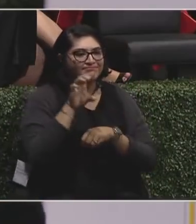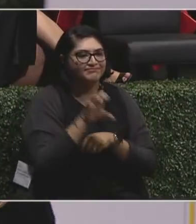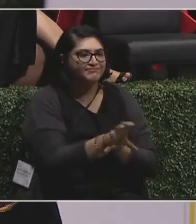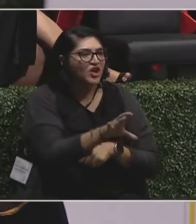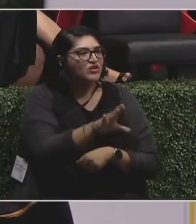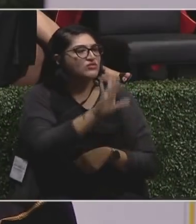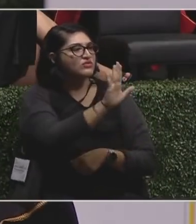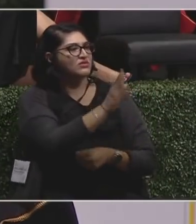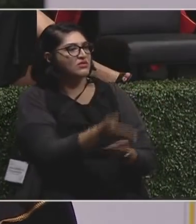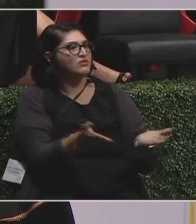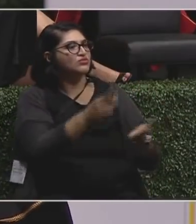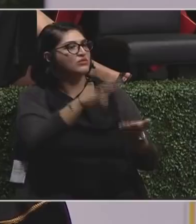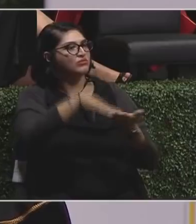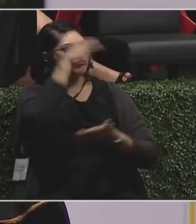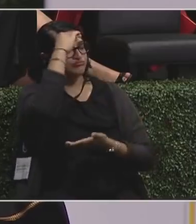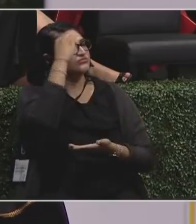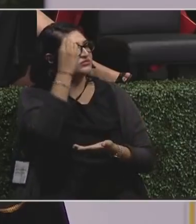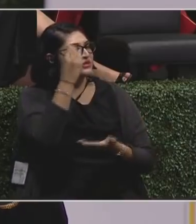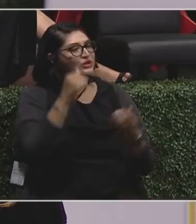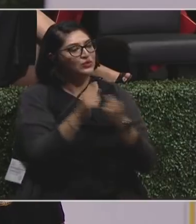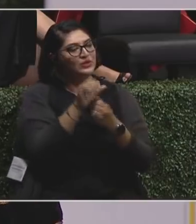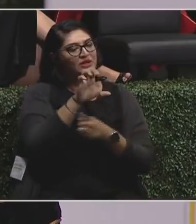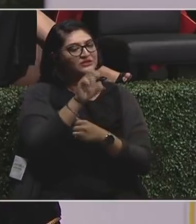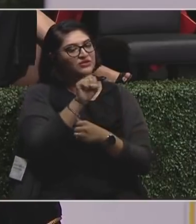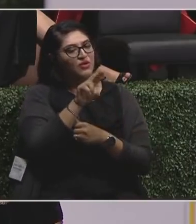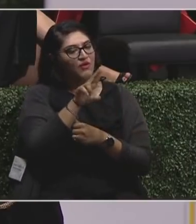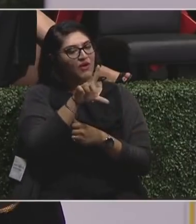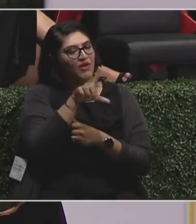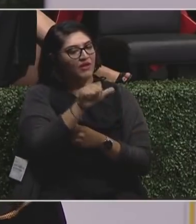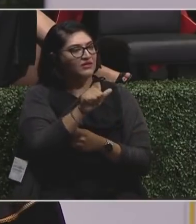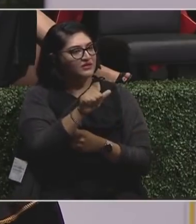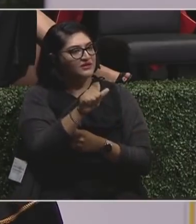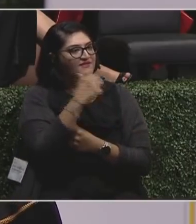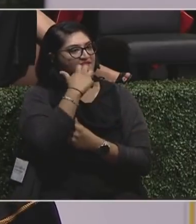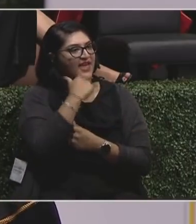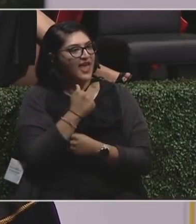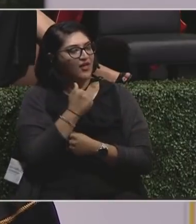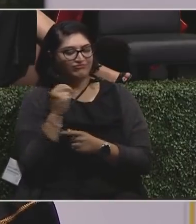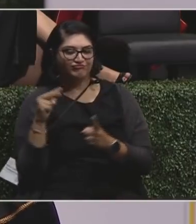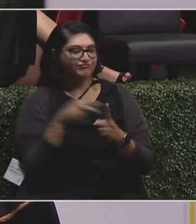GRADUATES, YOU ARE HEADED TO COMMUNITIES THAT YOU WILL ENERGIZE AND EMPOWER WITH ALL THAT YOU'VE LEARNED,